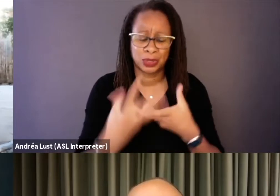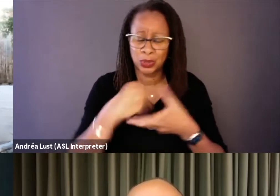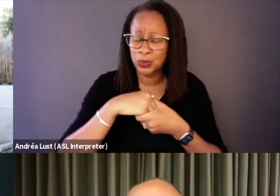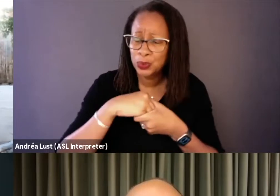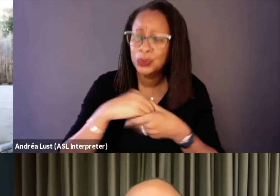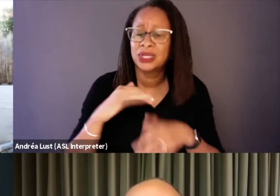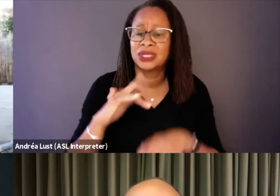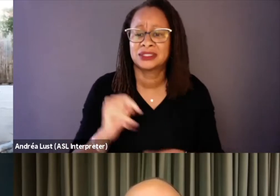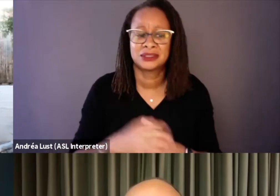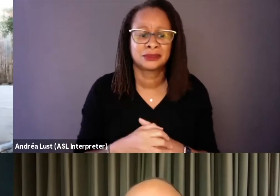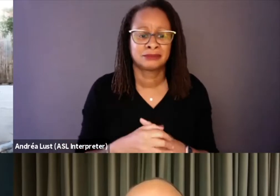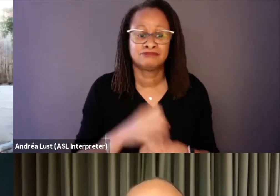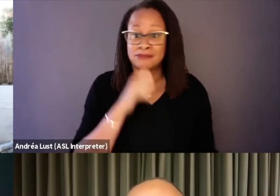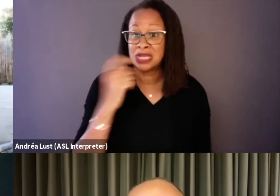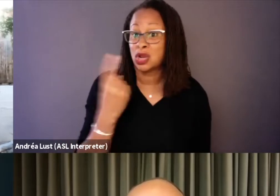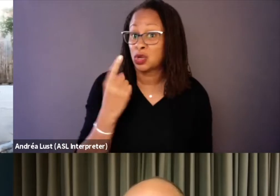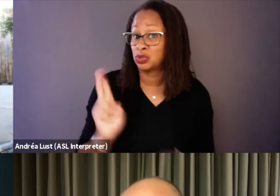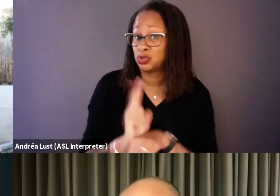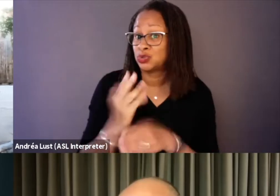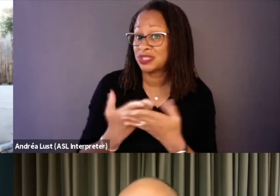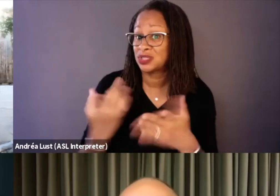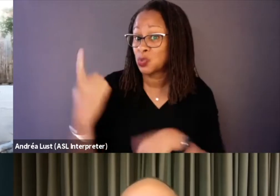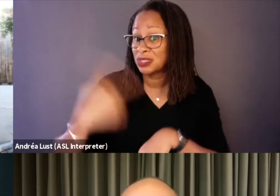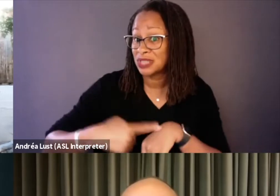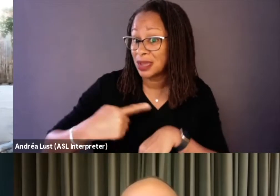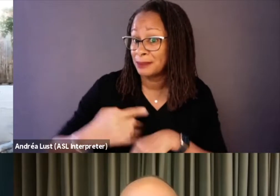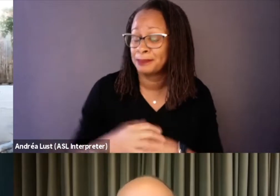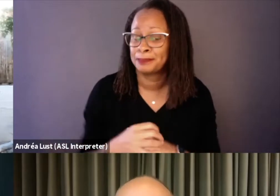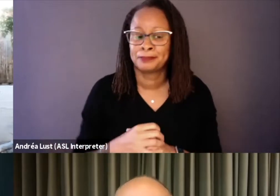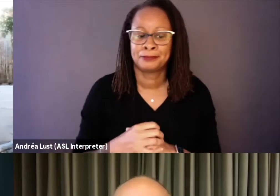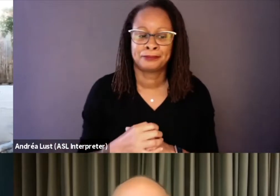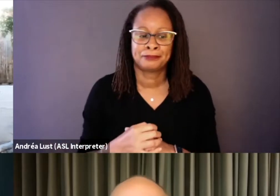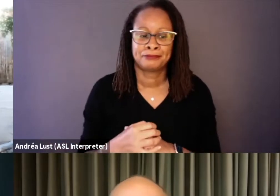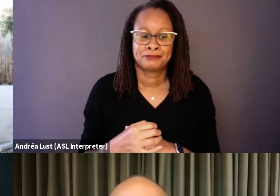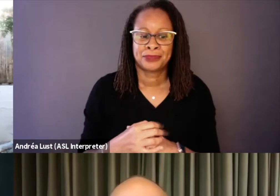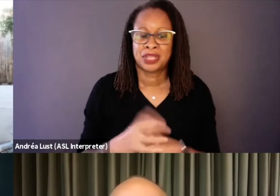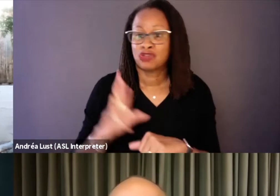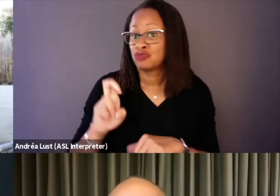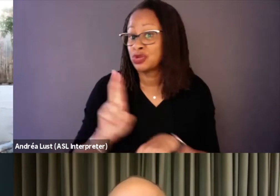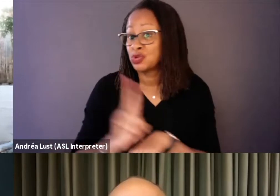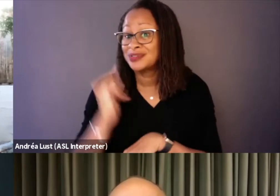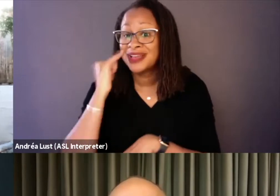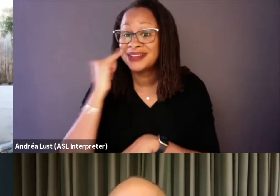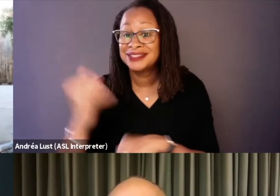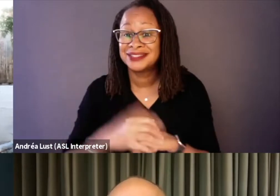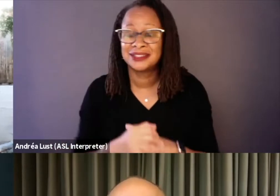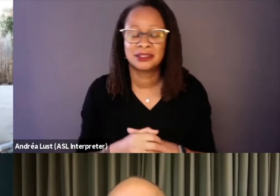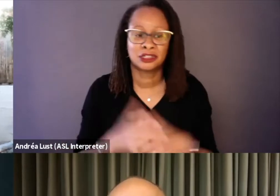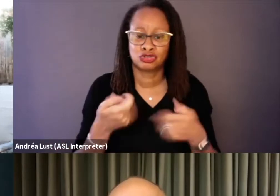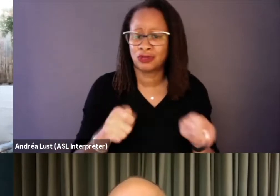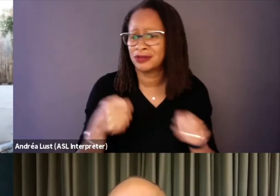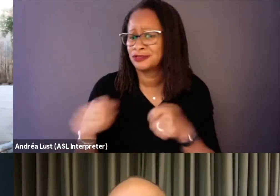and not just use things once, he would reuse ideas and try things out in different ways and essays